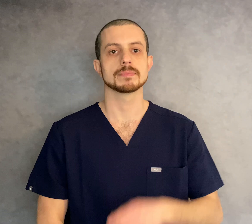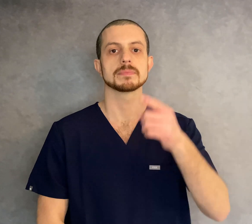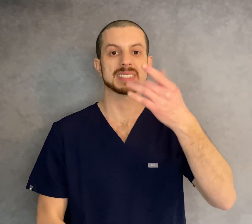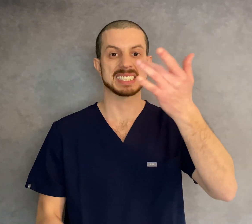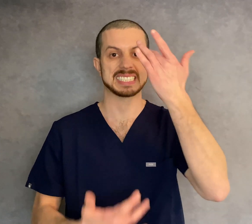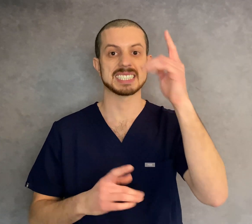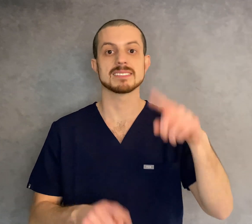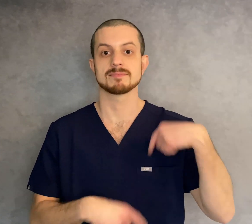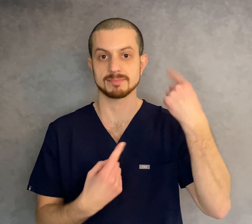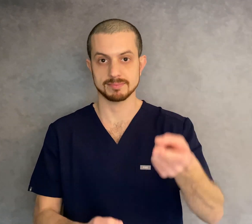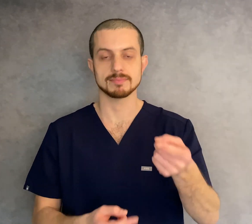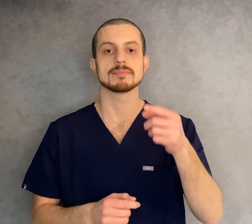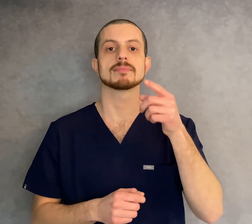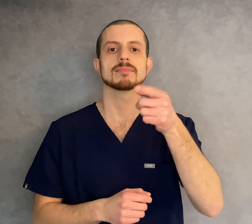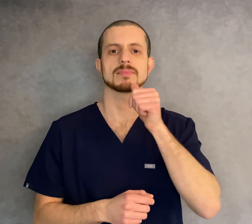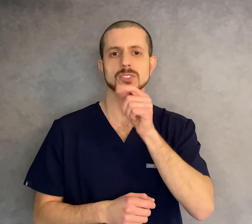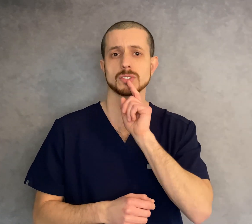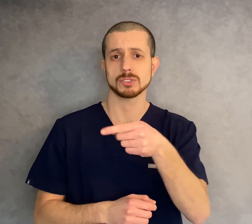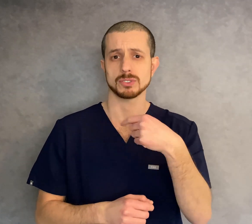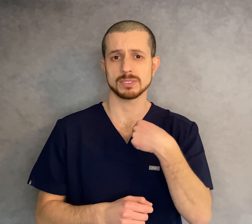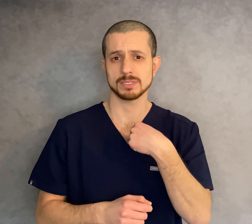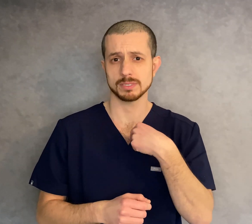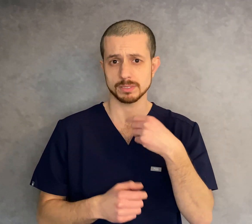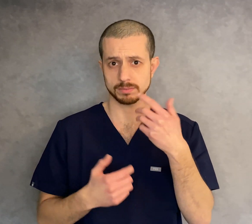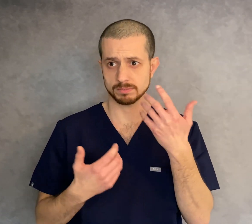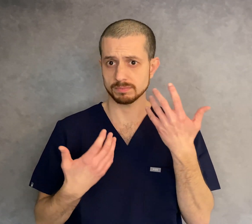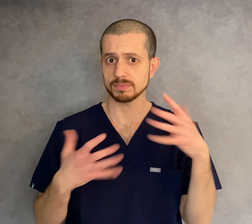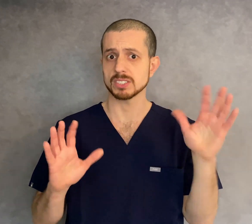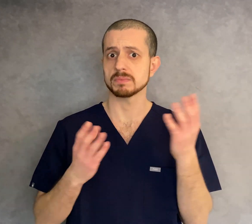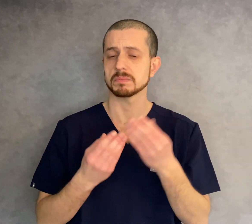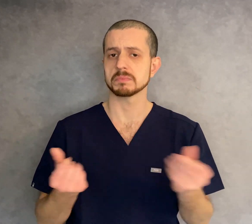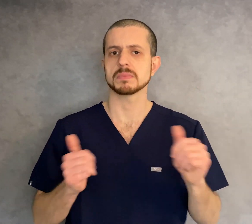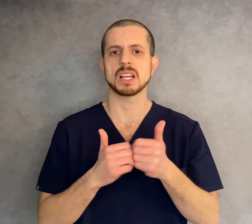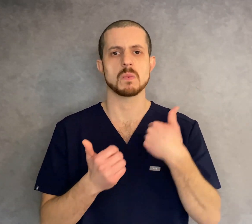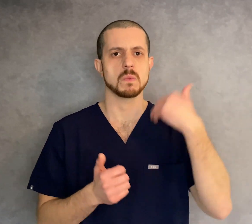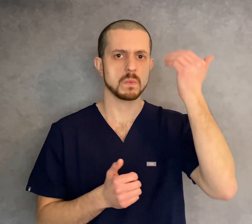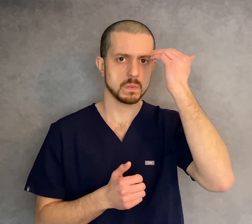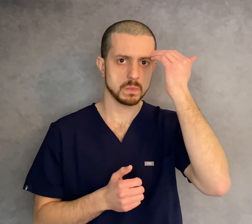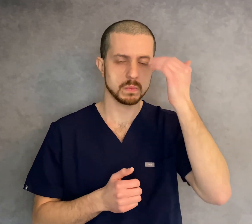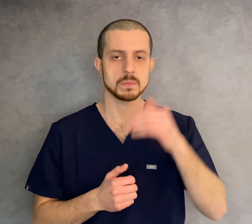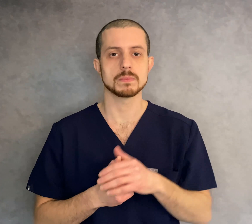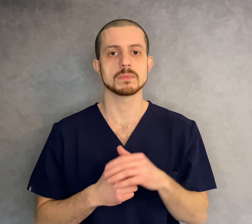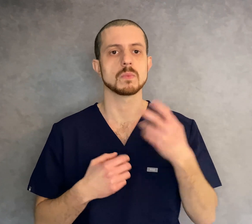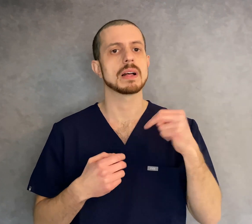Maybe you've been sick for a while. You may be thinking, how do I know if I've completely recovered?